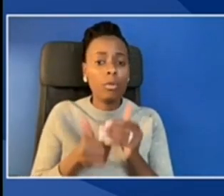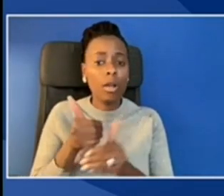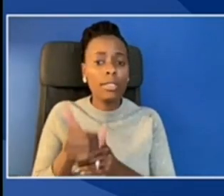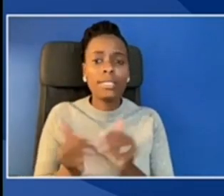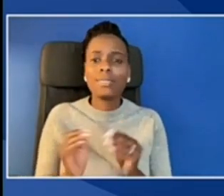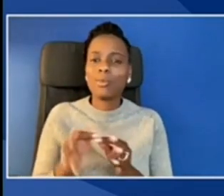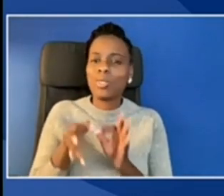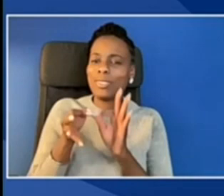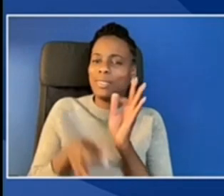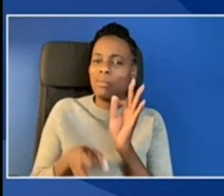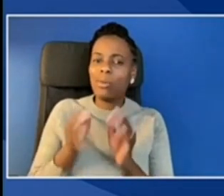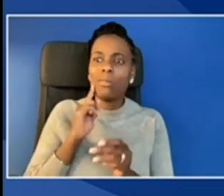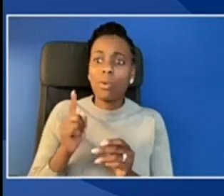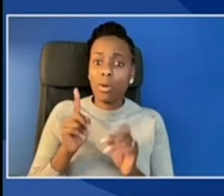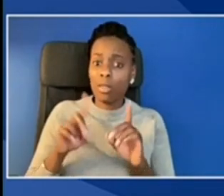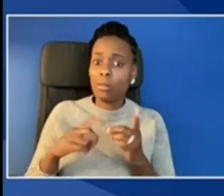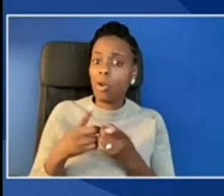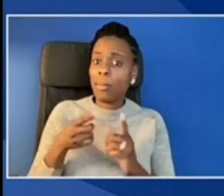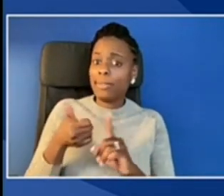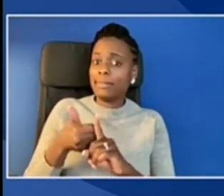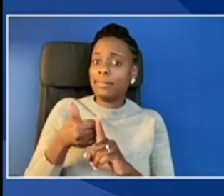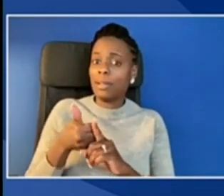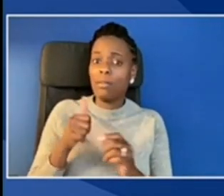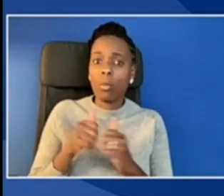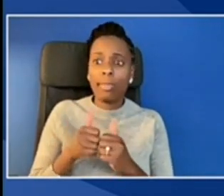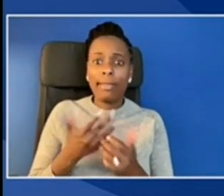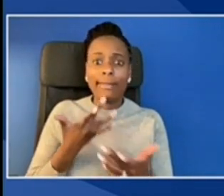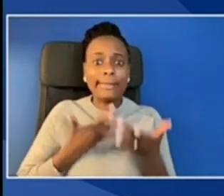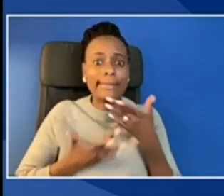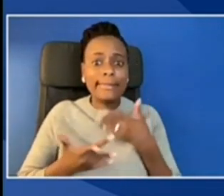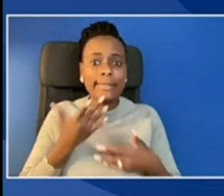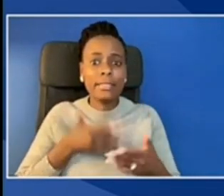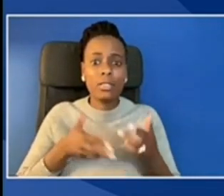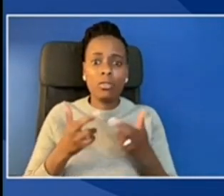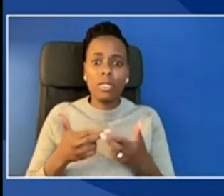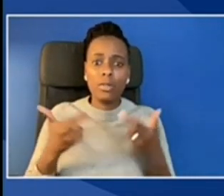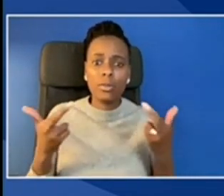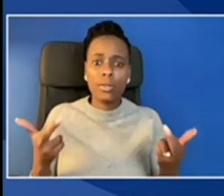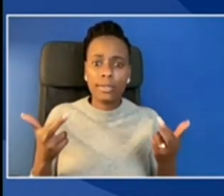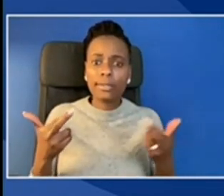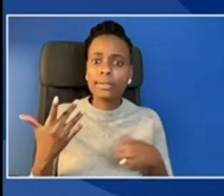the Department with the lack of resources that are available. Talking about